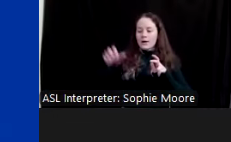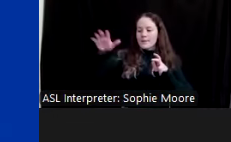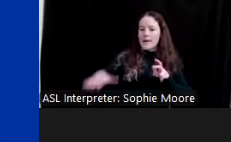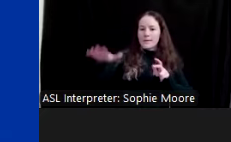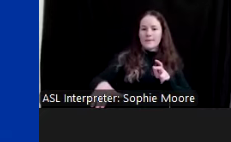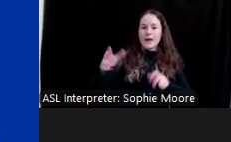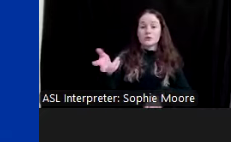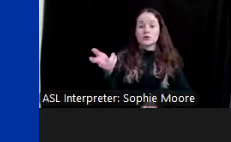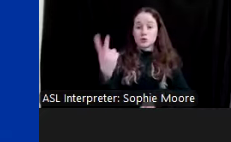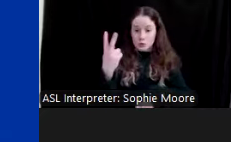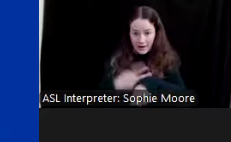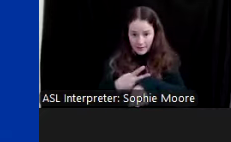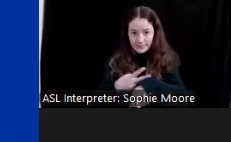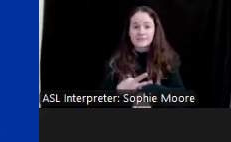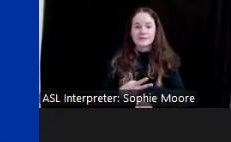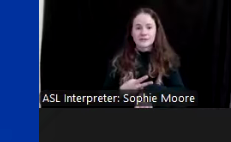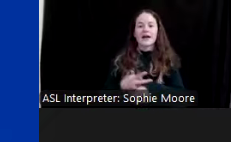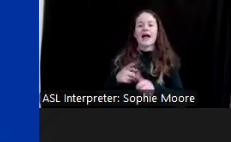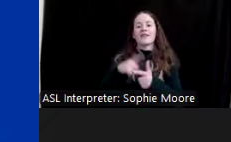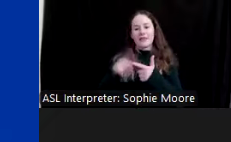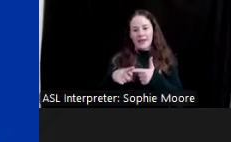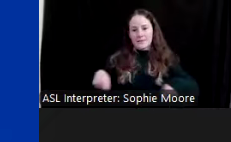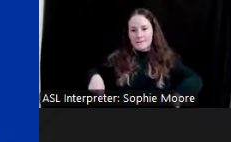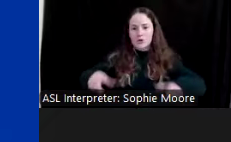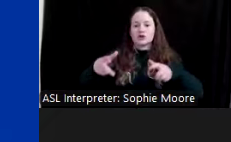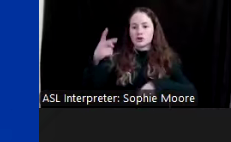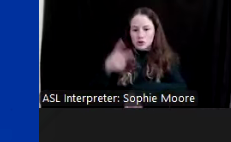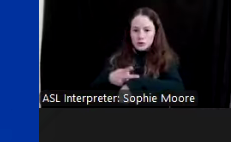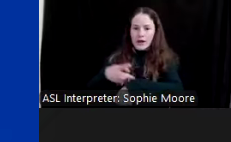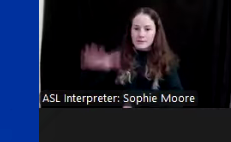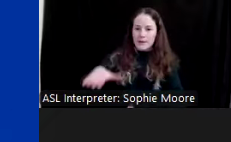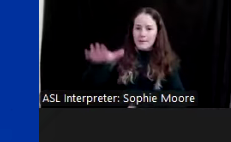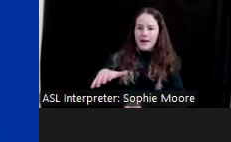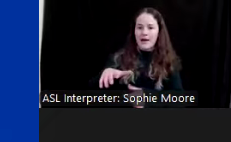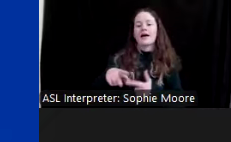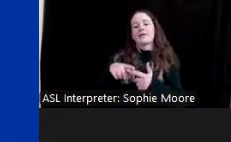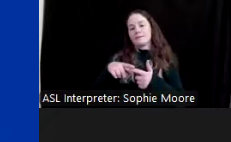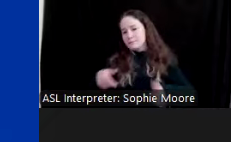um, so what you can see is that again, you just have to take an activity and